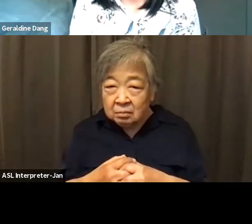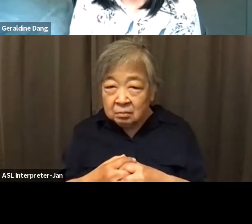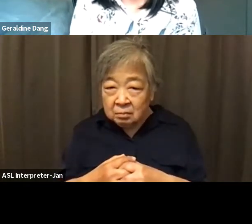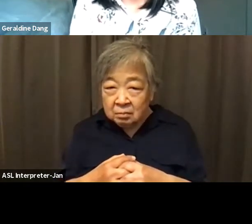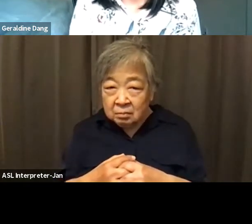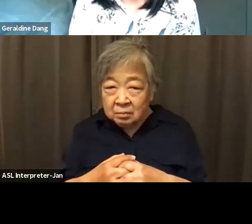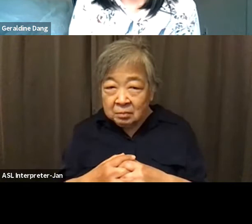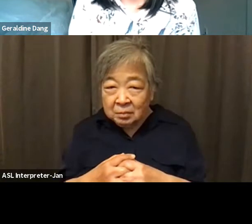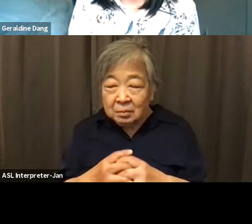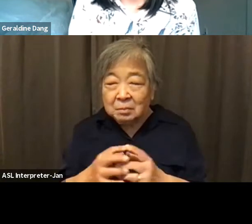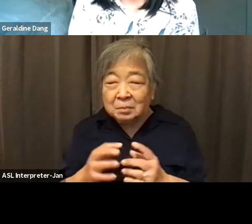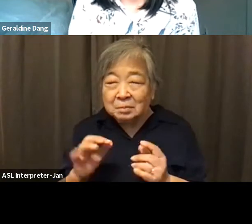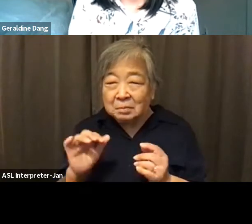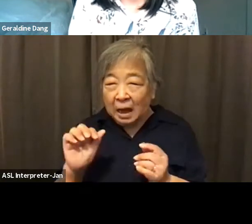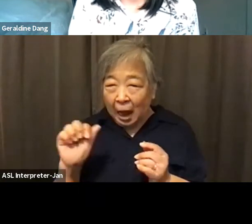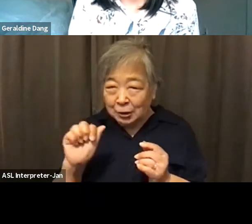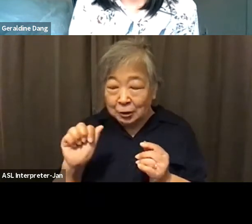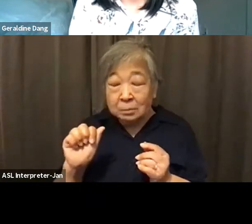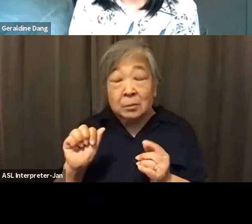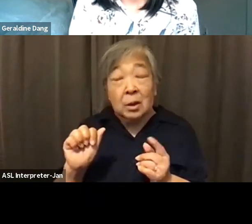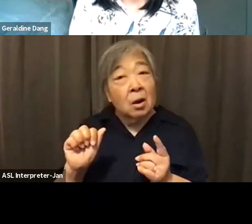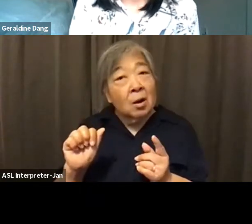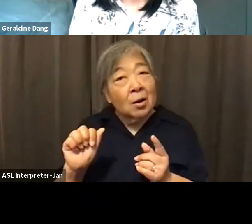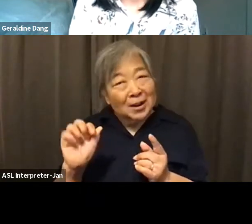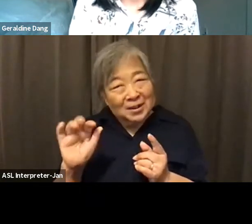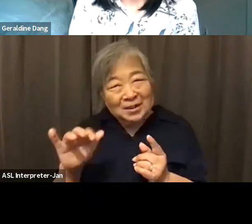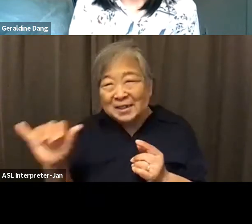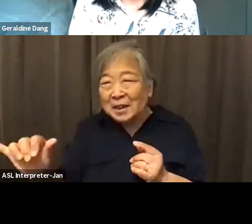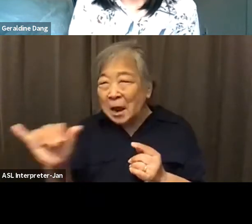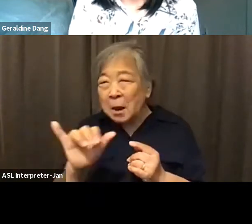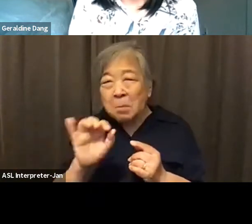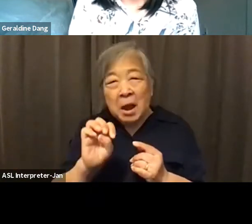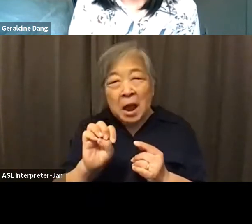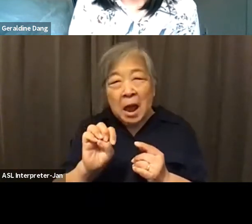Yeah, it's kind of like what Emely was saying, if you keep hearing